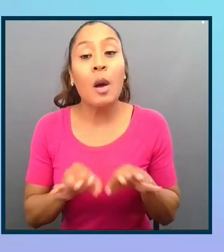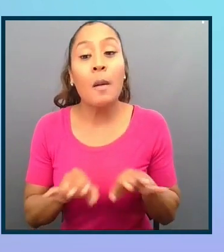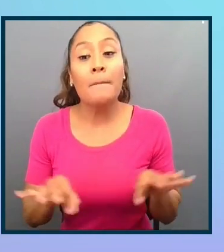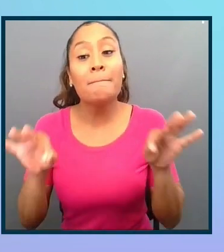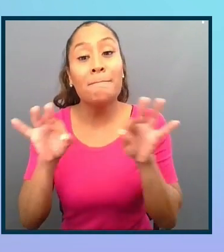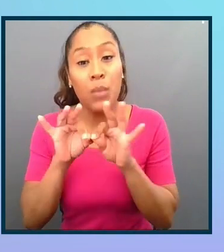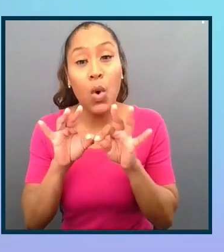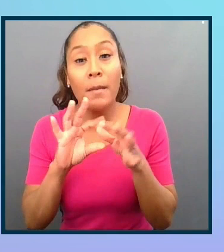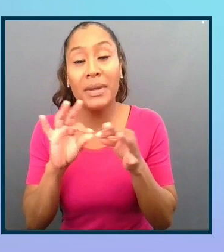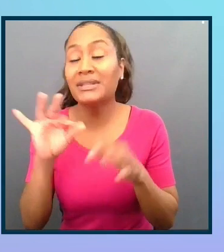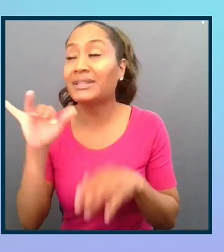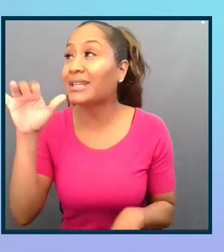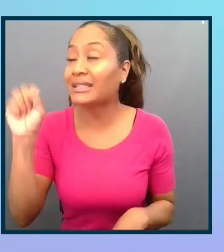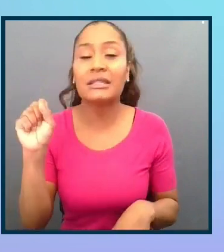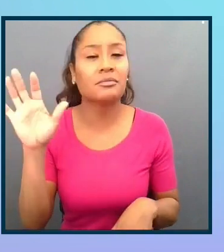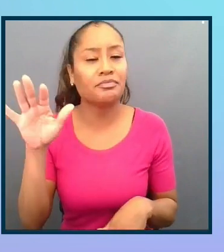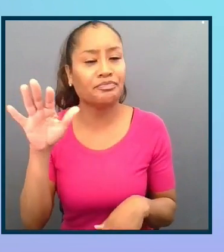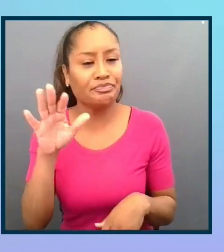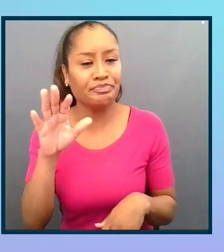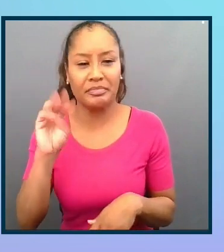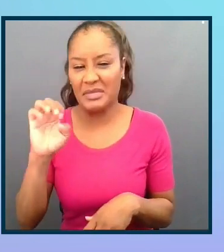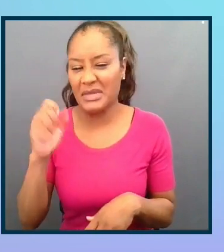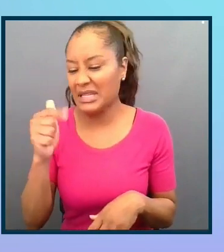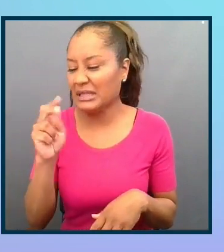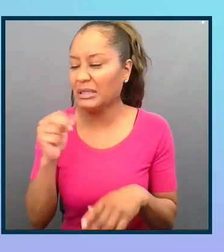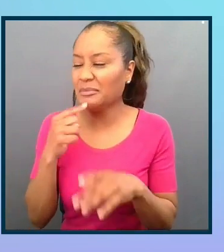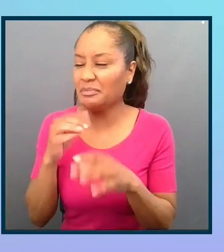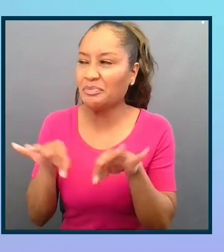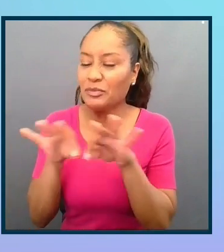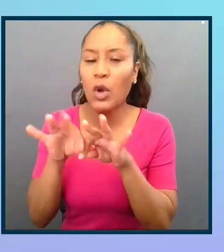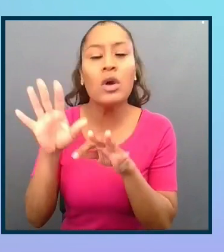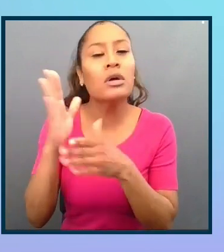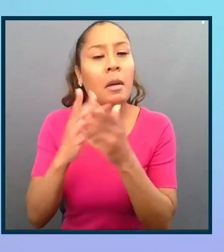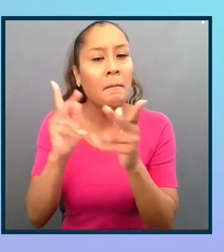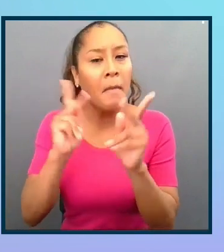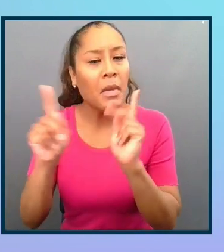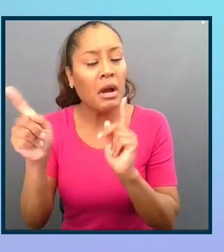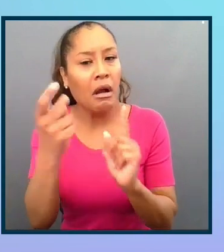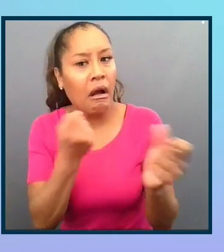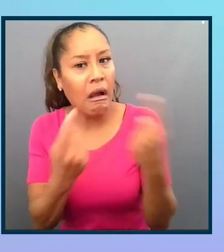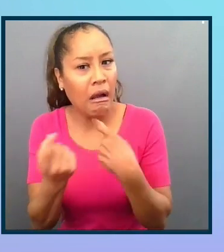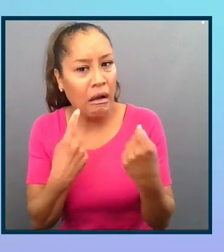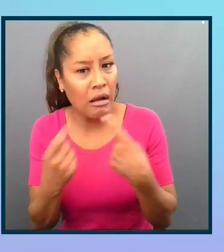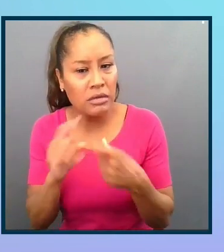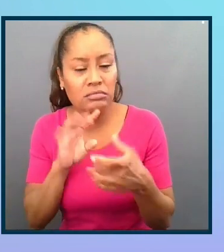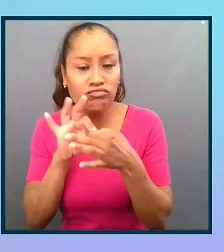So we received some questions around certifications. So in terms of building up skill sets